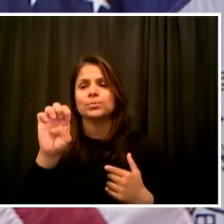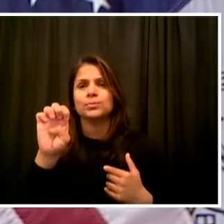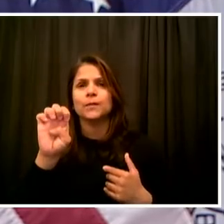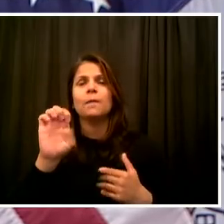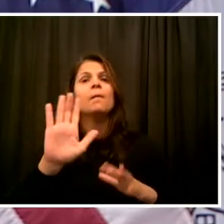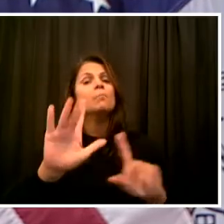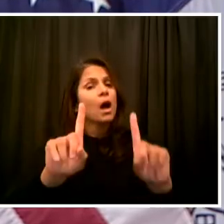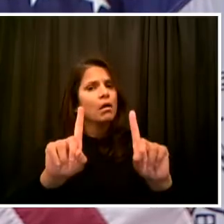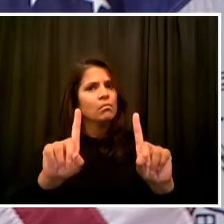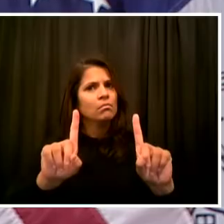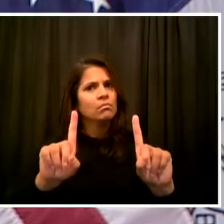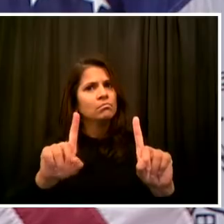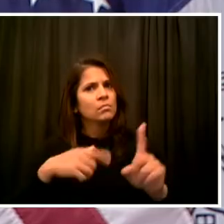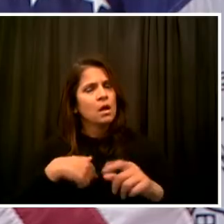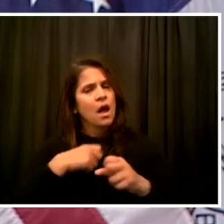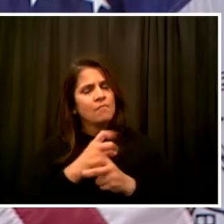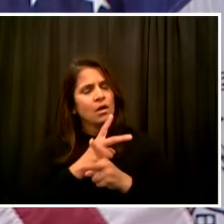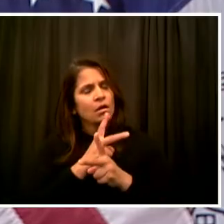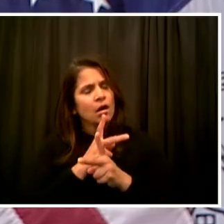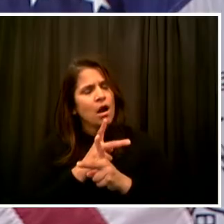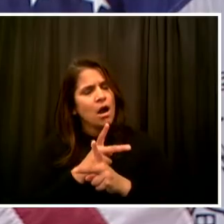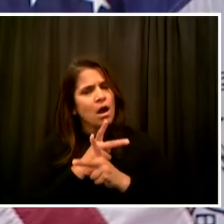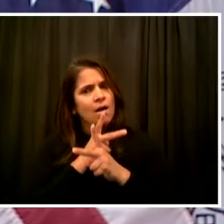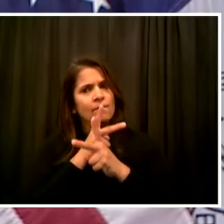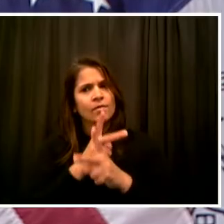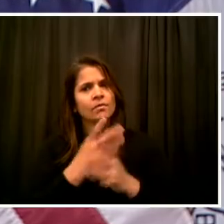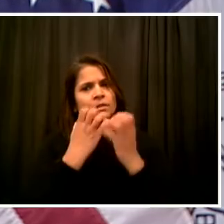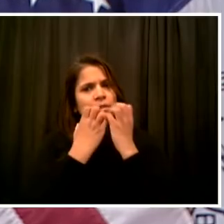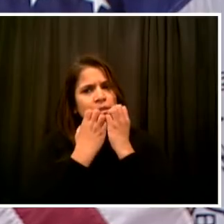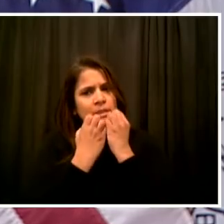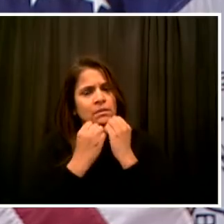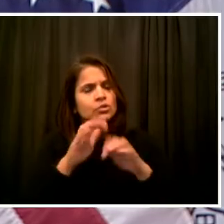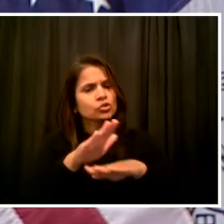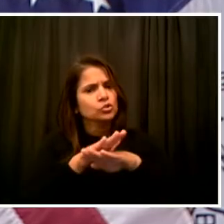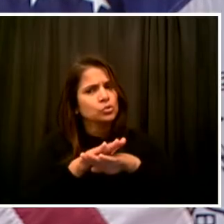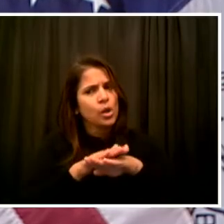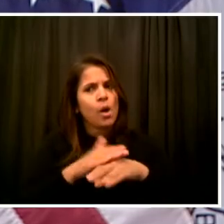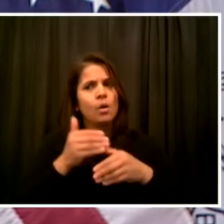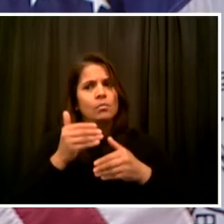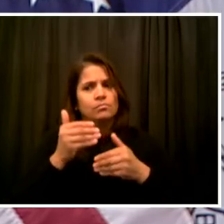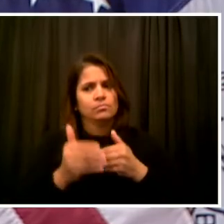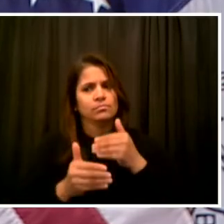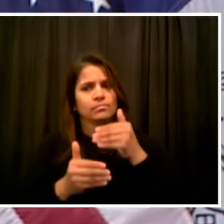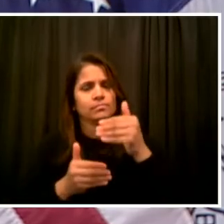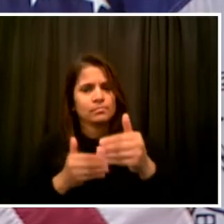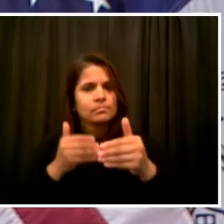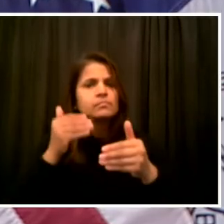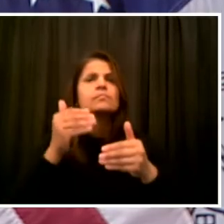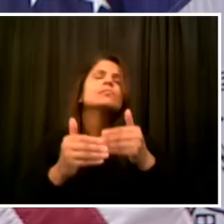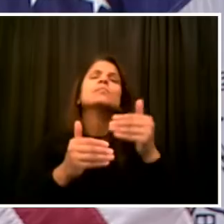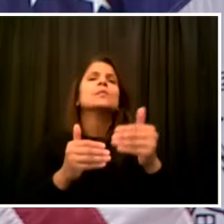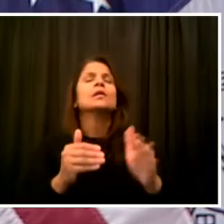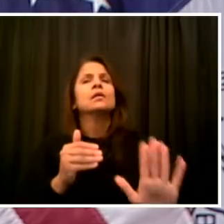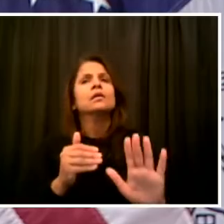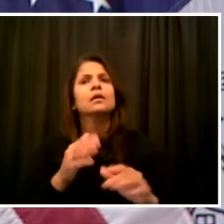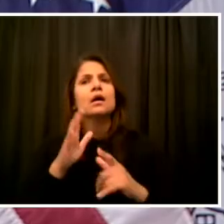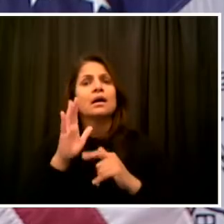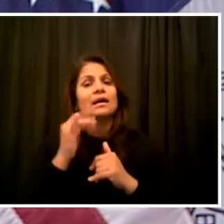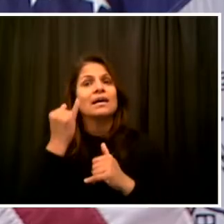SLOWLY, SMARTLY. REMEMBER I KEEP USINGH TATT OE HOLD ANALOGY. ROCK CLIMBING,